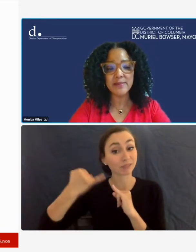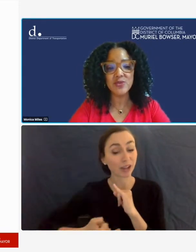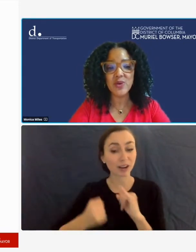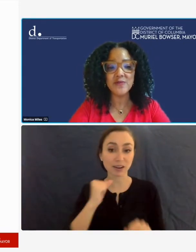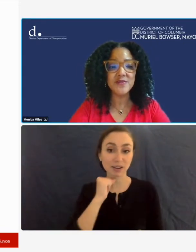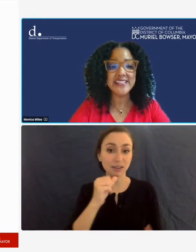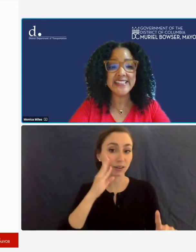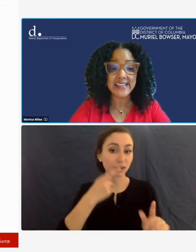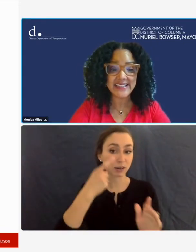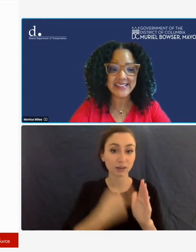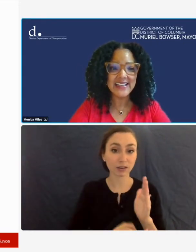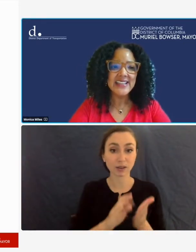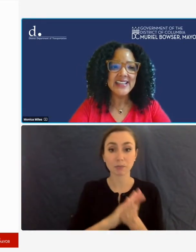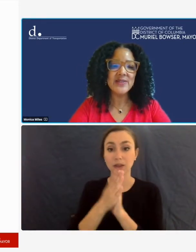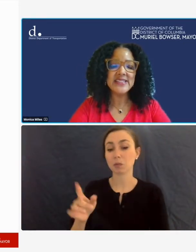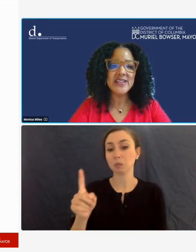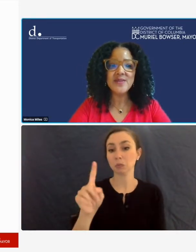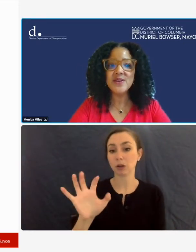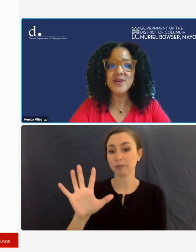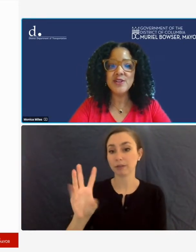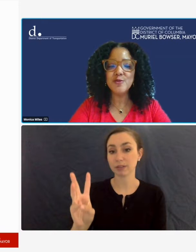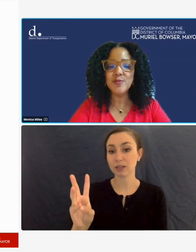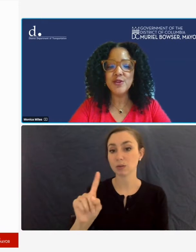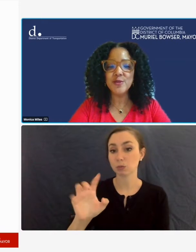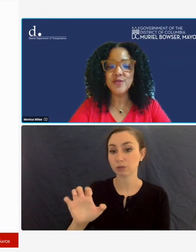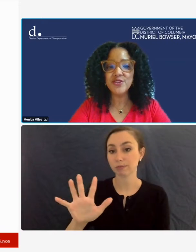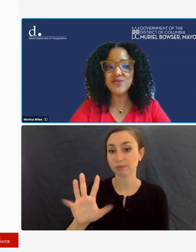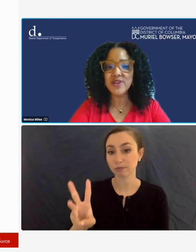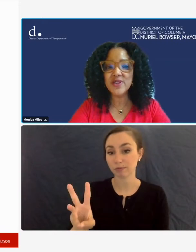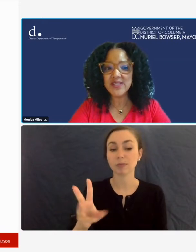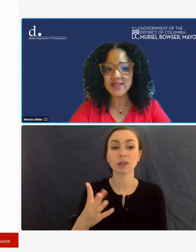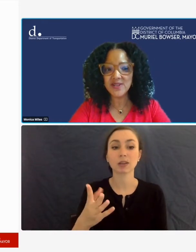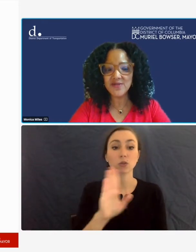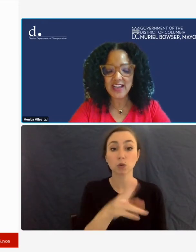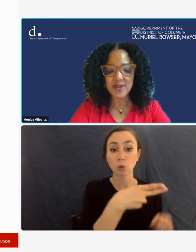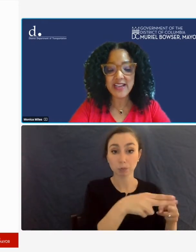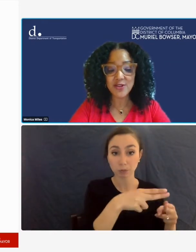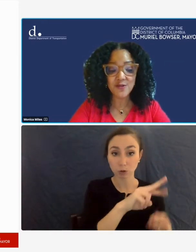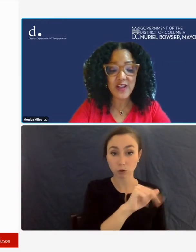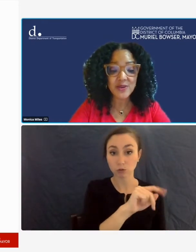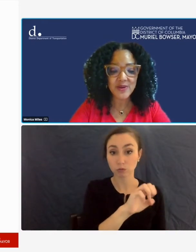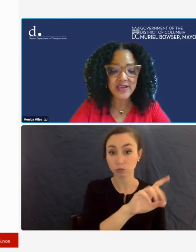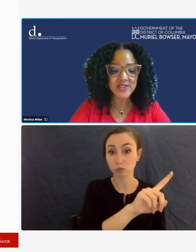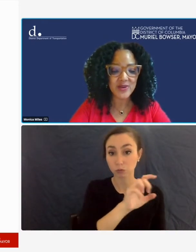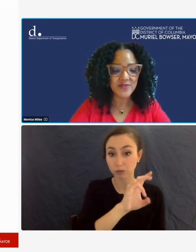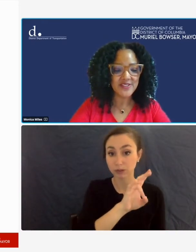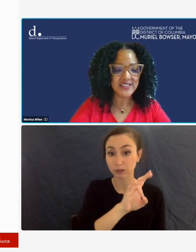156. so instead of the you your provisional rate was 175 but now your final rate is 156.